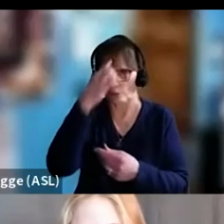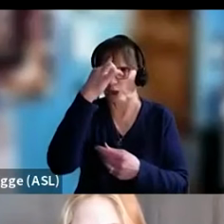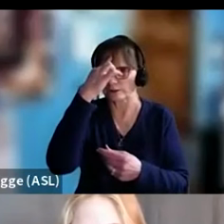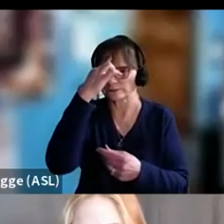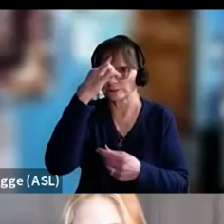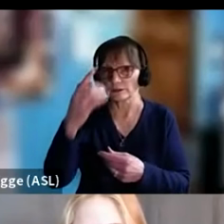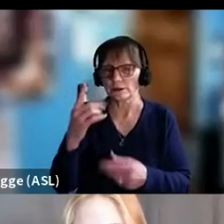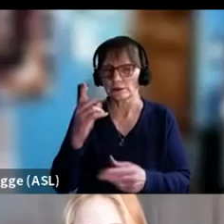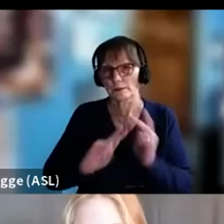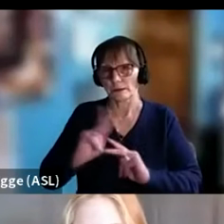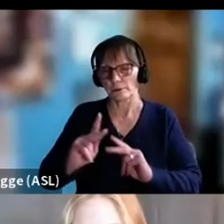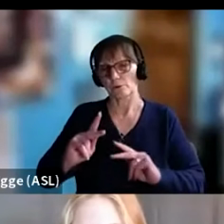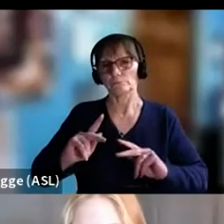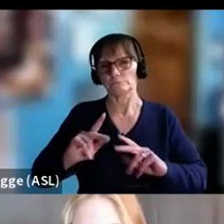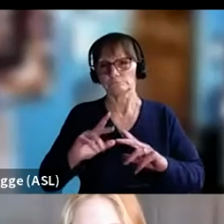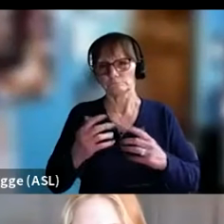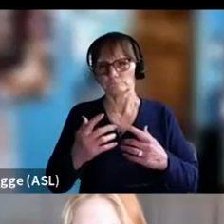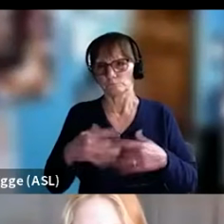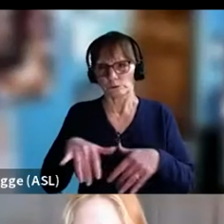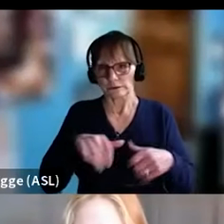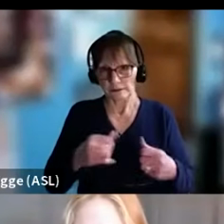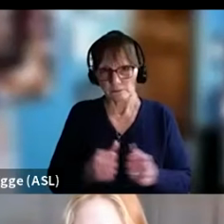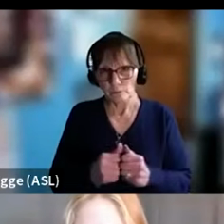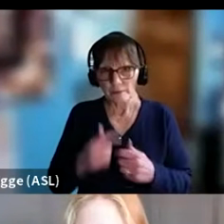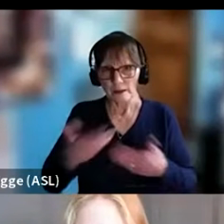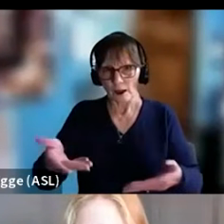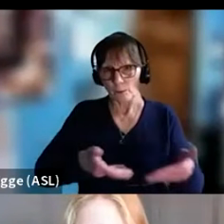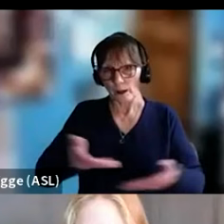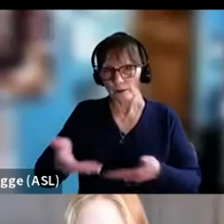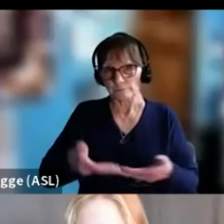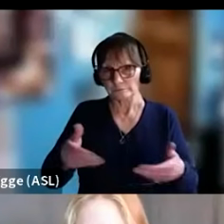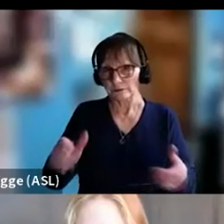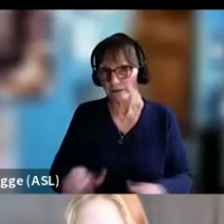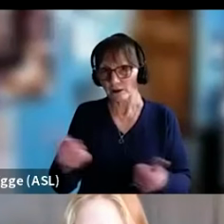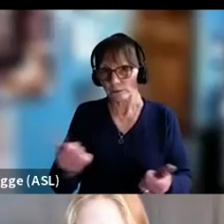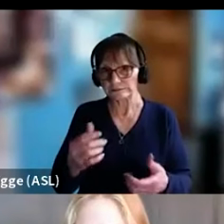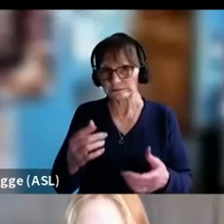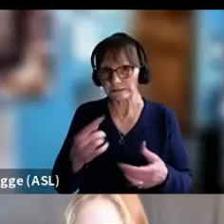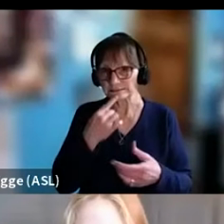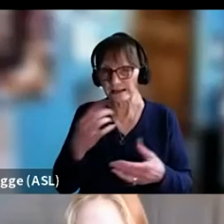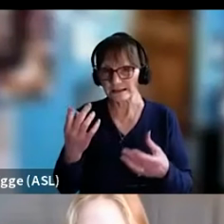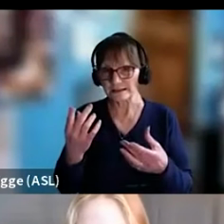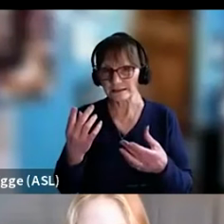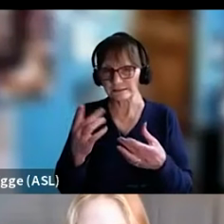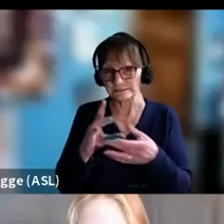people to take walk away with, I welcome. Kevonya, Sarah, Caitlin, or Shireen, whoever would like to chime in.